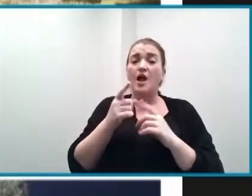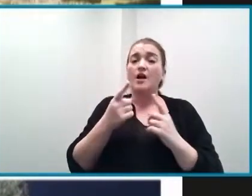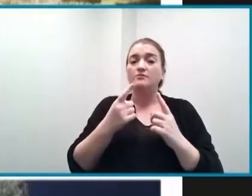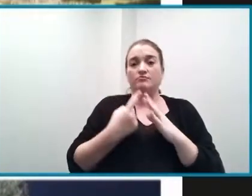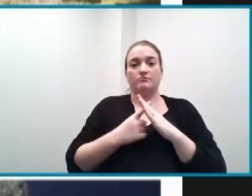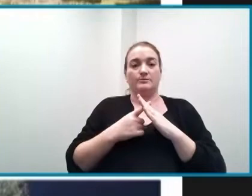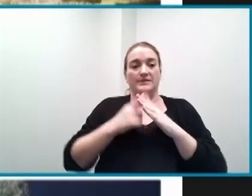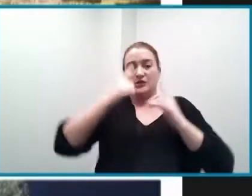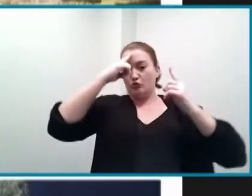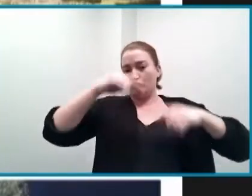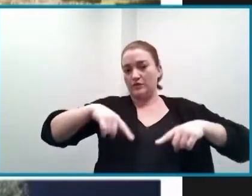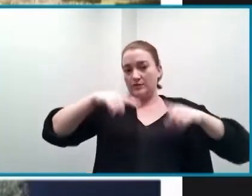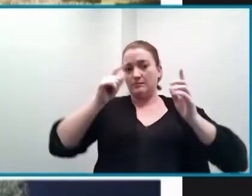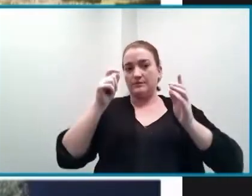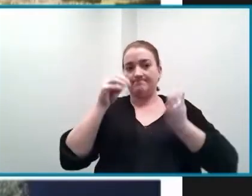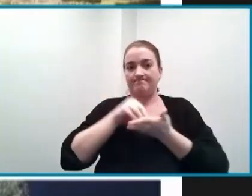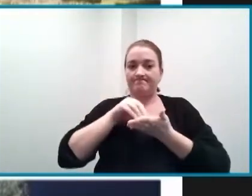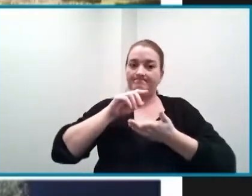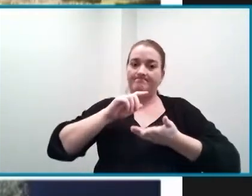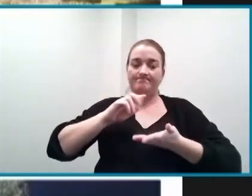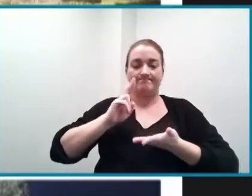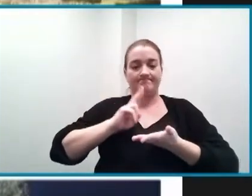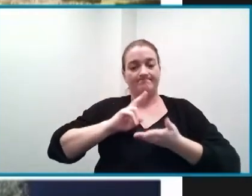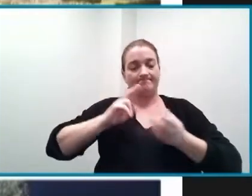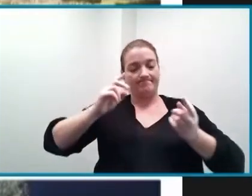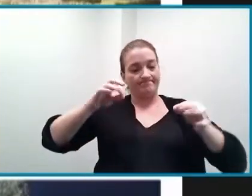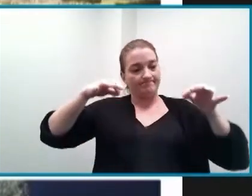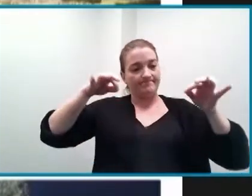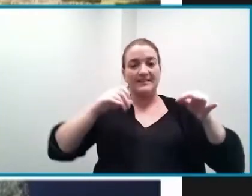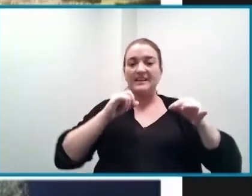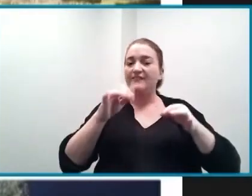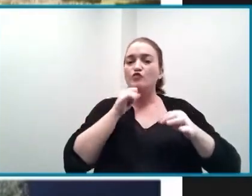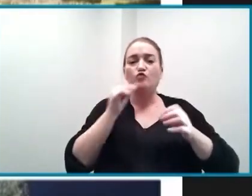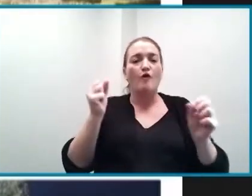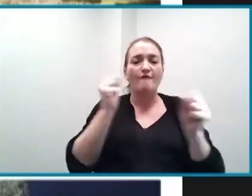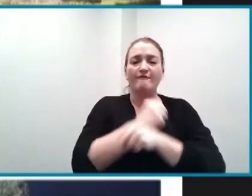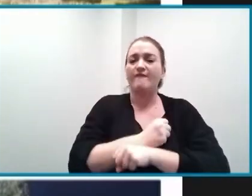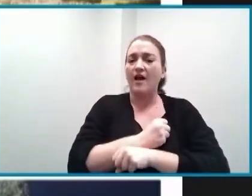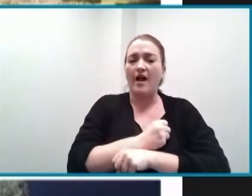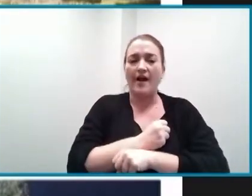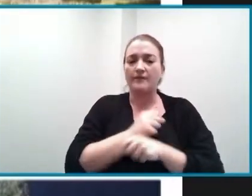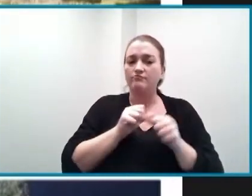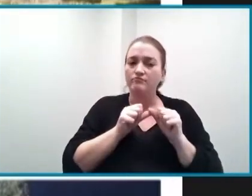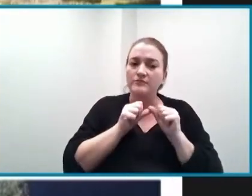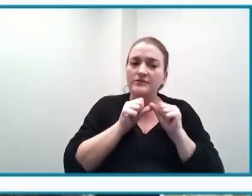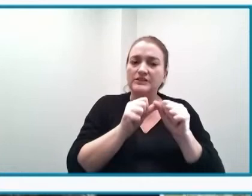unless you fight for it, you know, nobody's gonna care. So that's why we continue to voice it until these days.